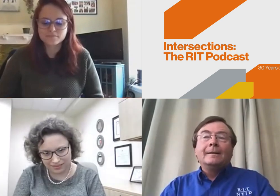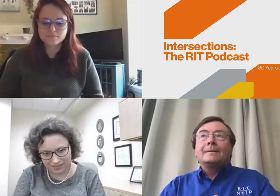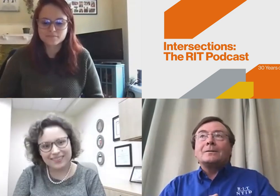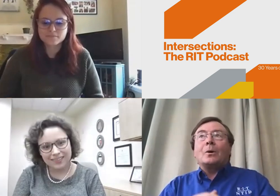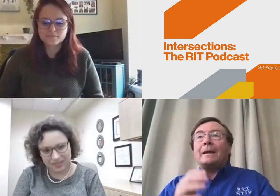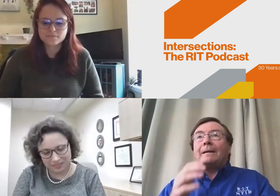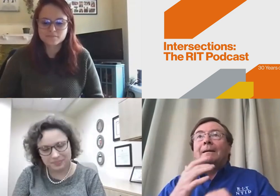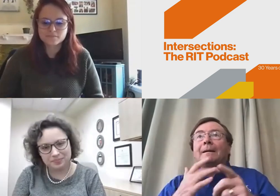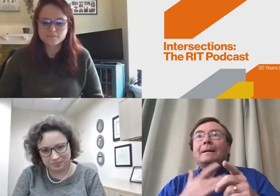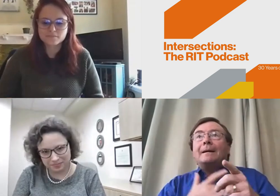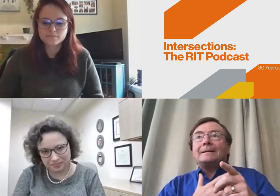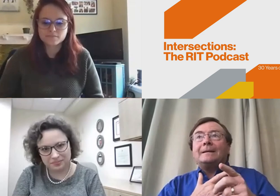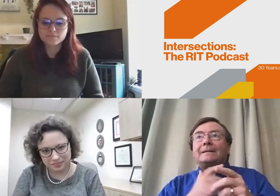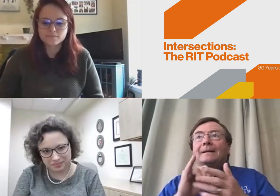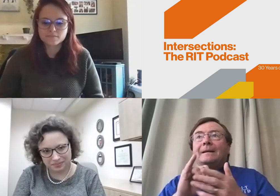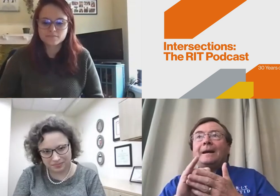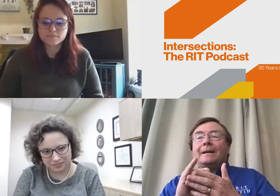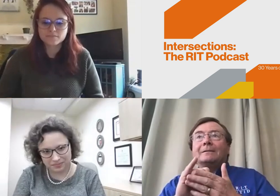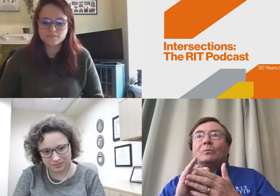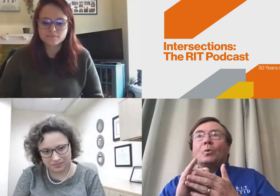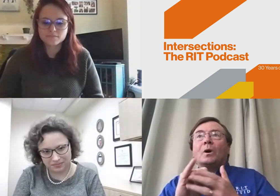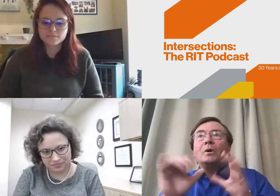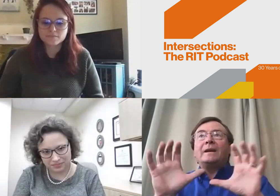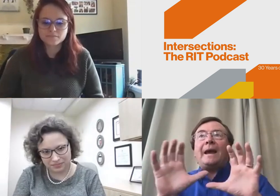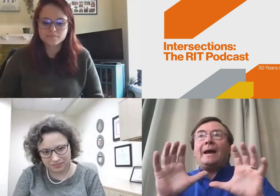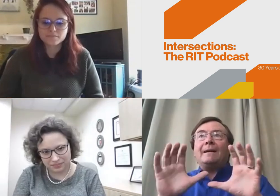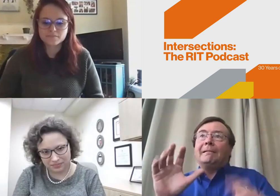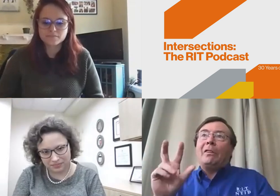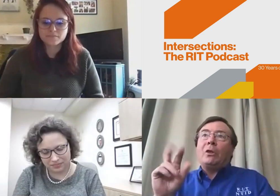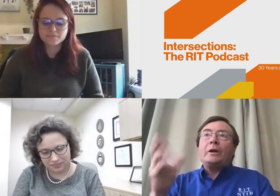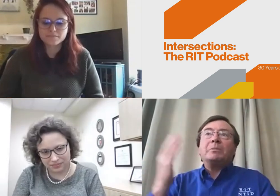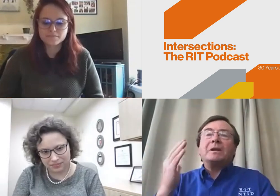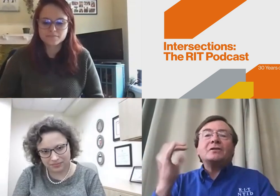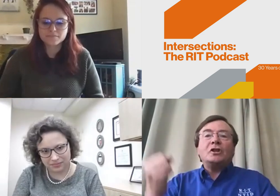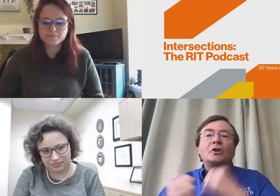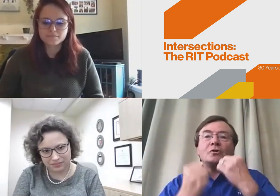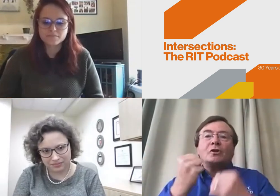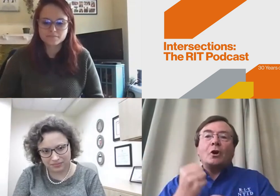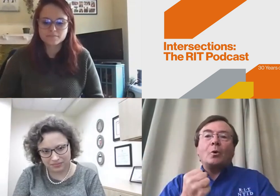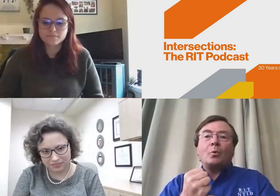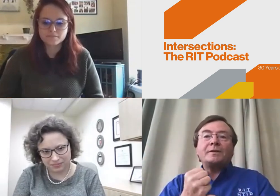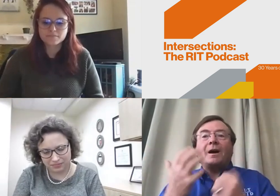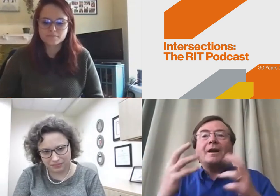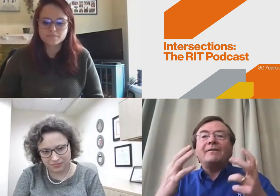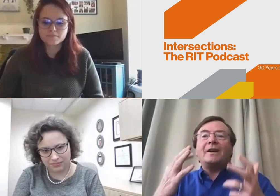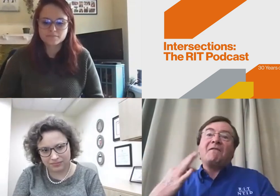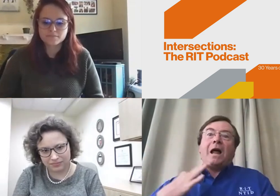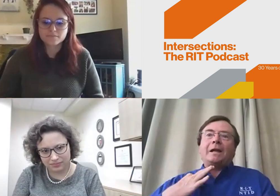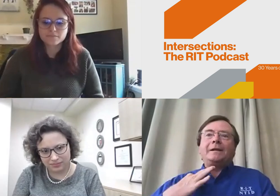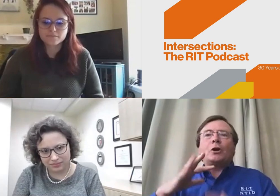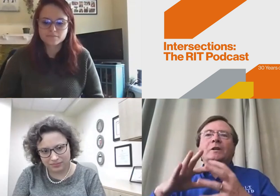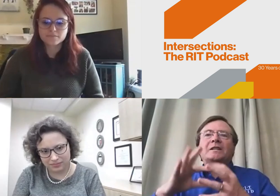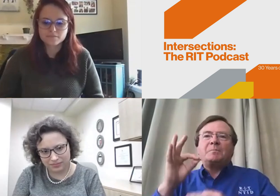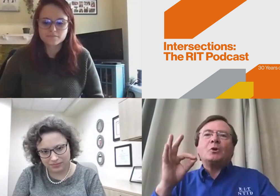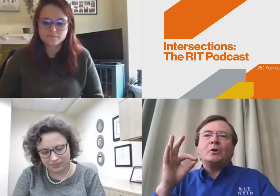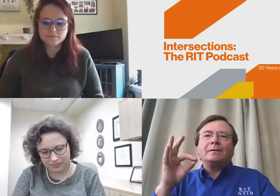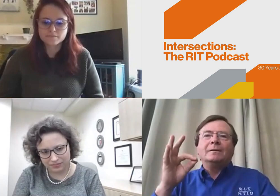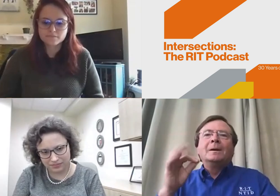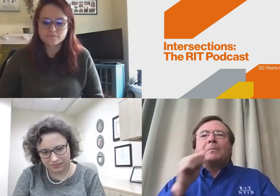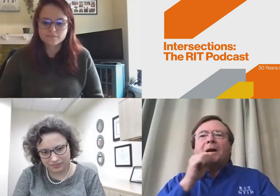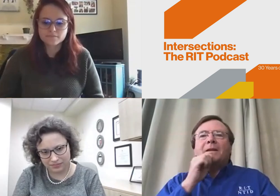So, I sense that what we had 30 plus years ago was kind of a voluntary spirit by the